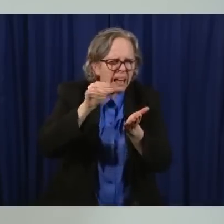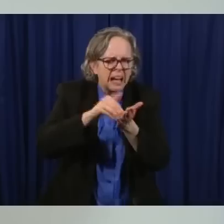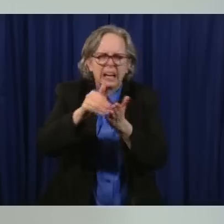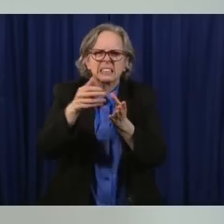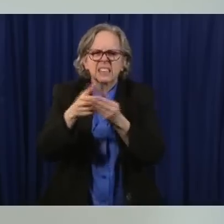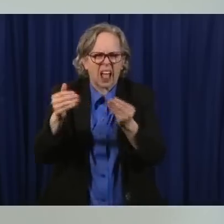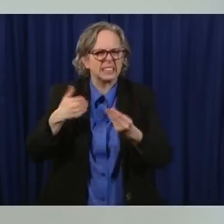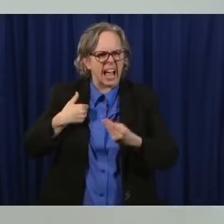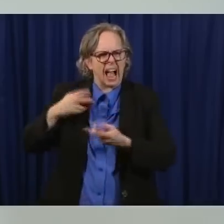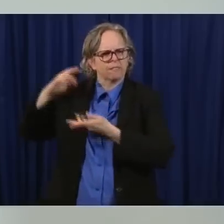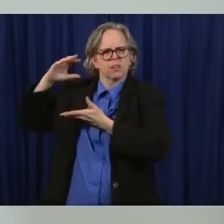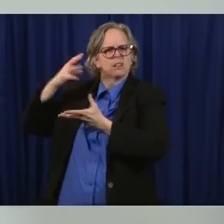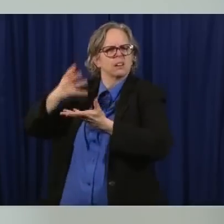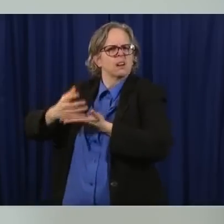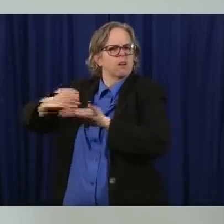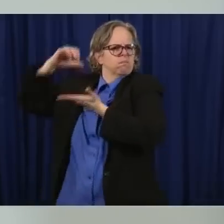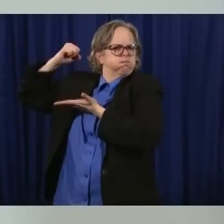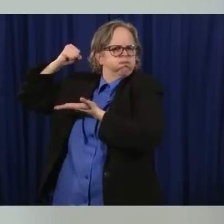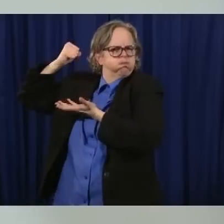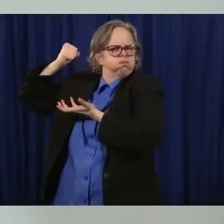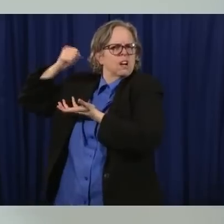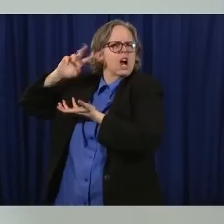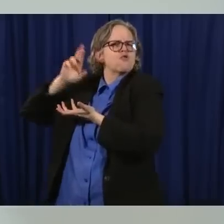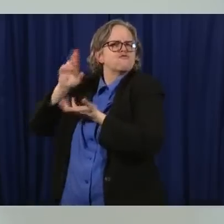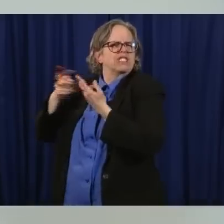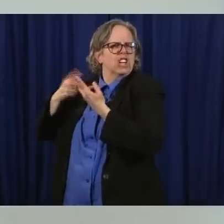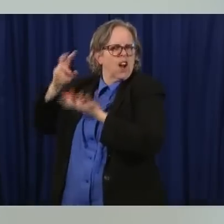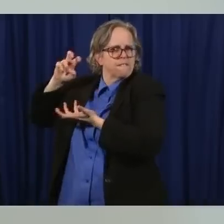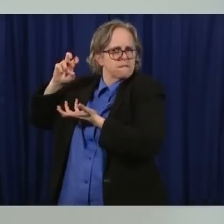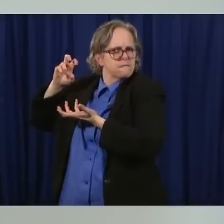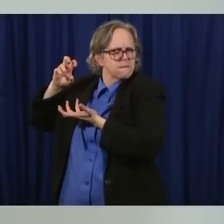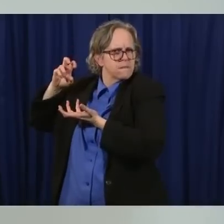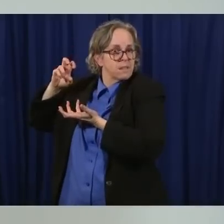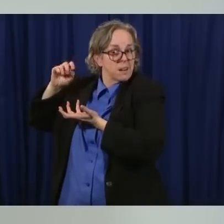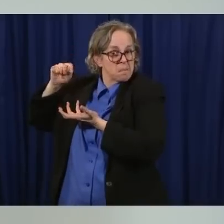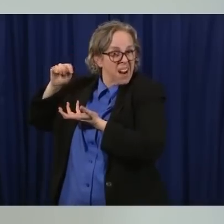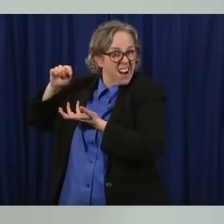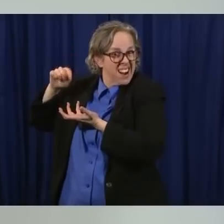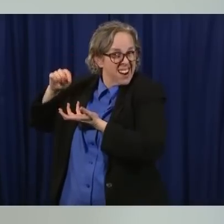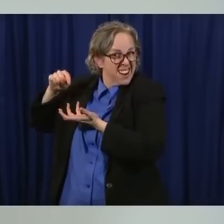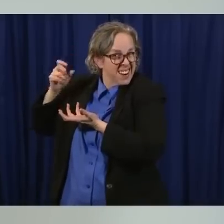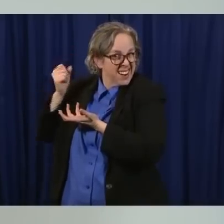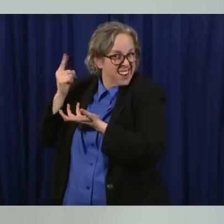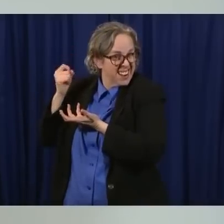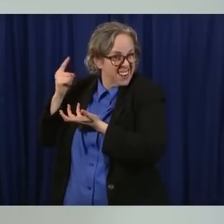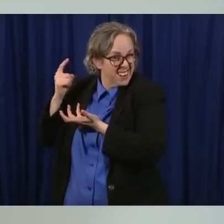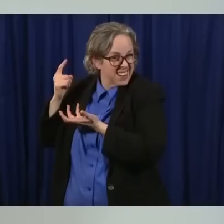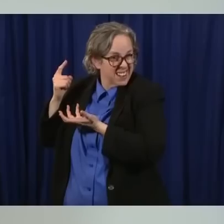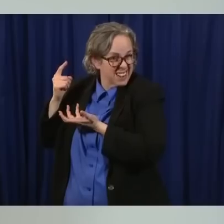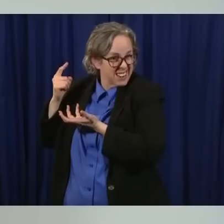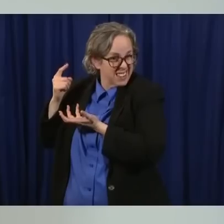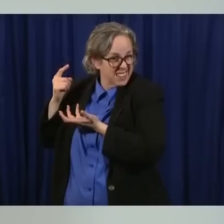LOSE JOBS, THE INCOME TAX REVENUE SUFFERS. DURING A NORMAL RECESSION, THE $2.7 BILLION WE HAVE IN THE RAINY DAY FUND WOULD SUFFICE. BUT BASED ON CURRENT